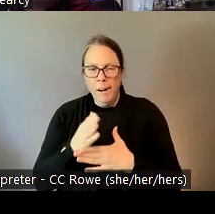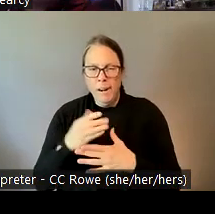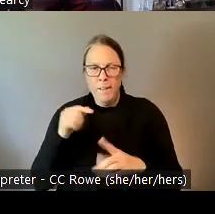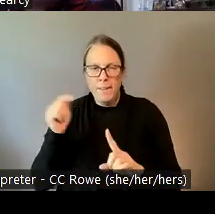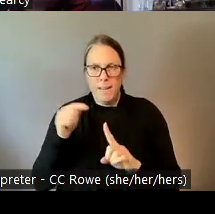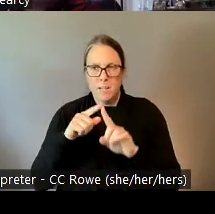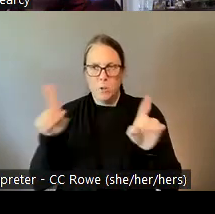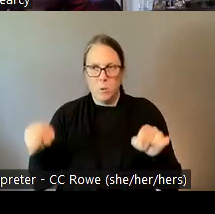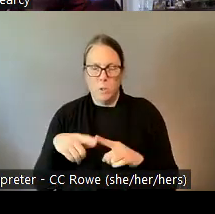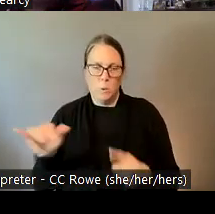Oh, I have so many screens up.